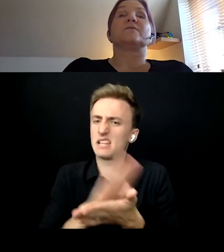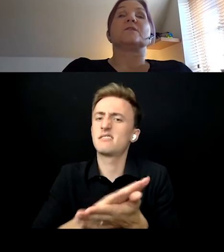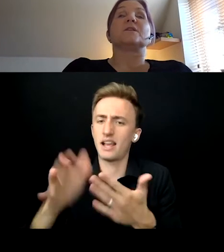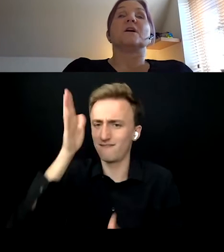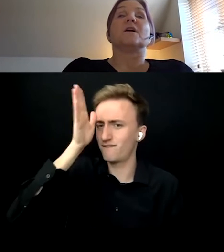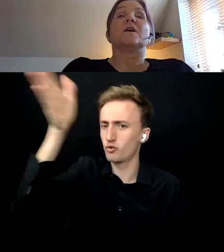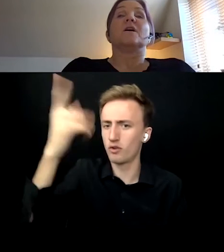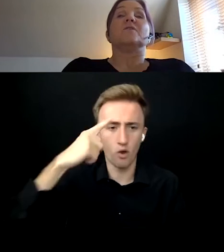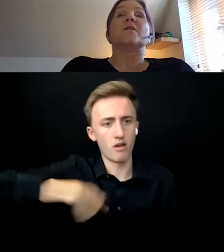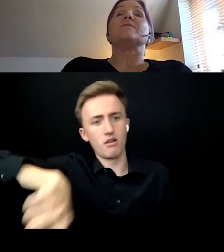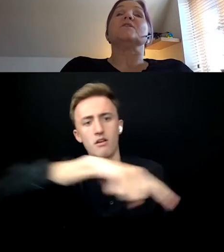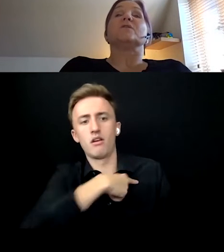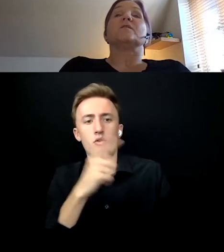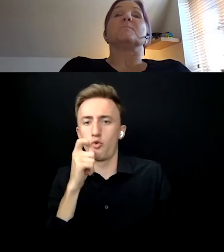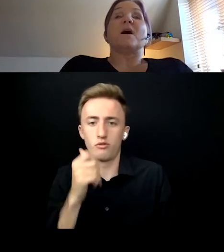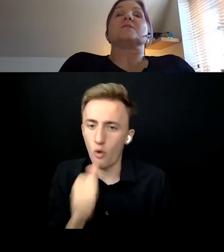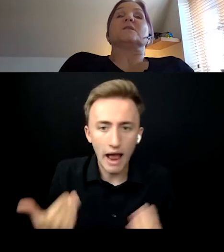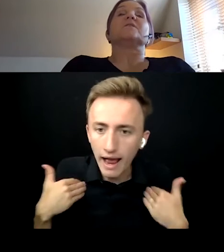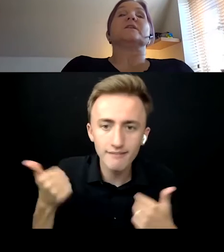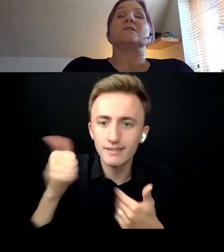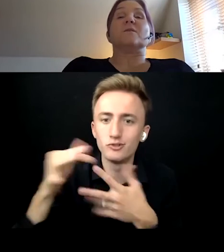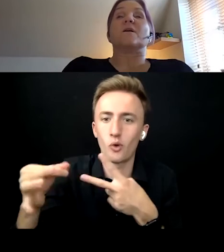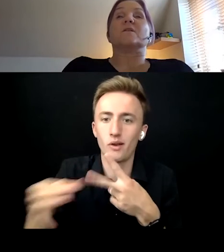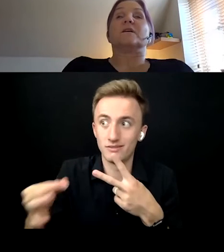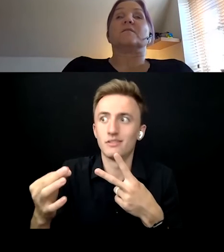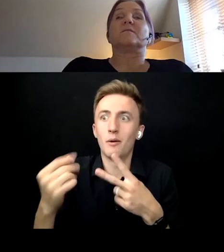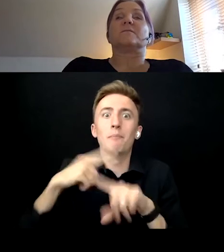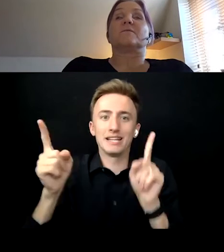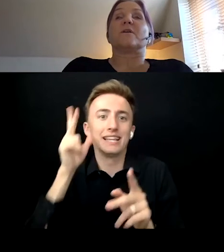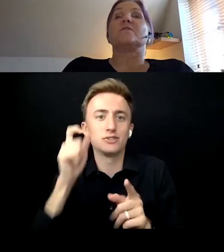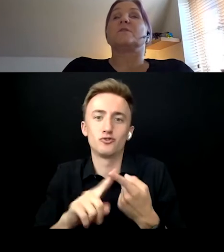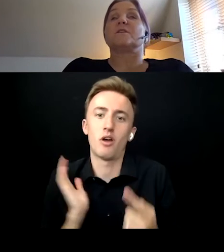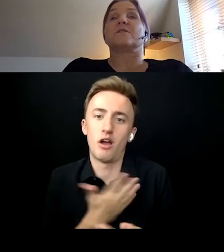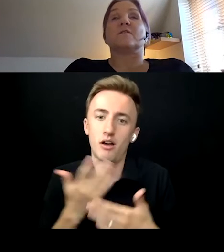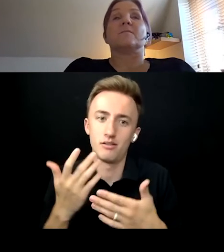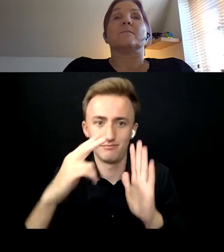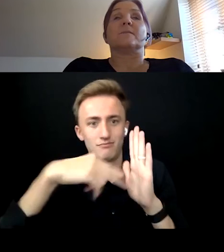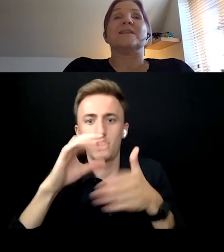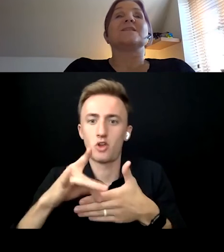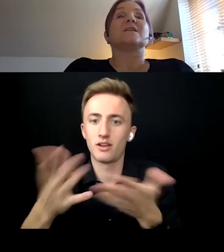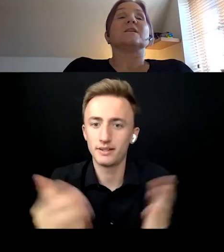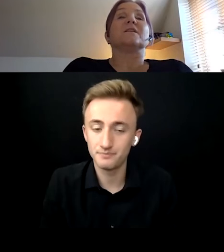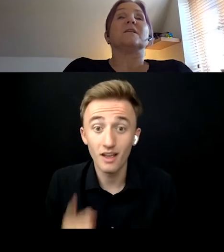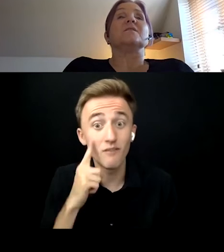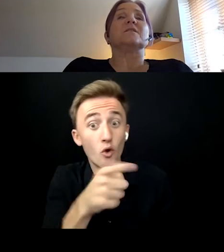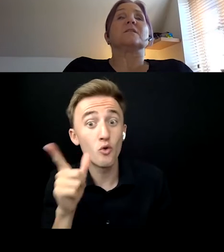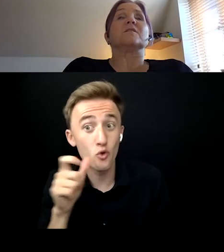of us who don't have any choice but to listen to her content. For those of us for whom listening is